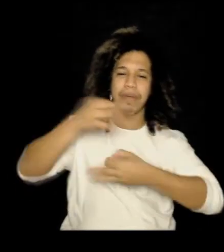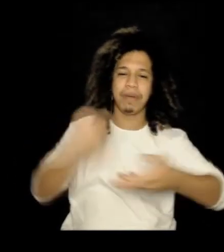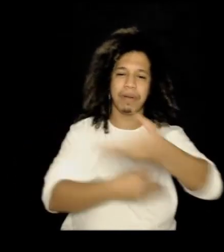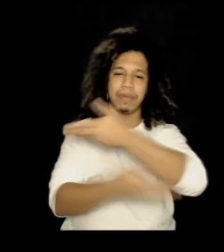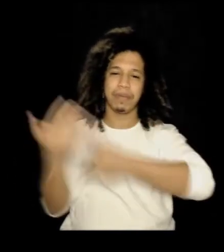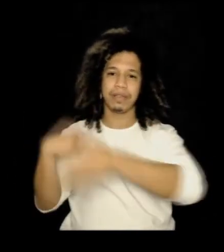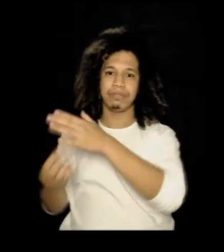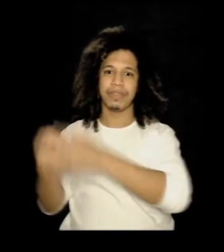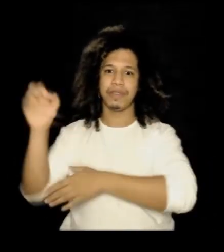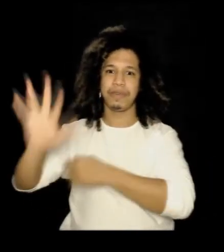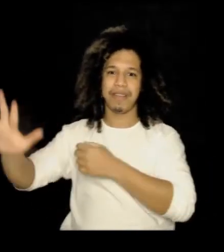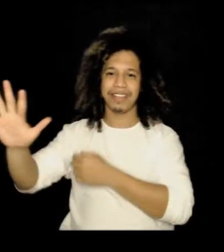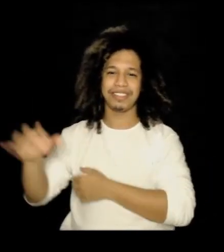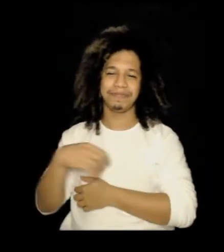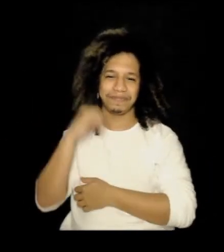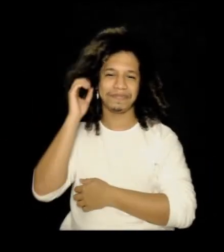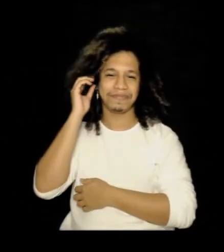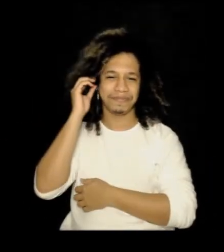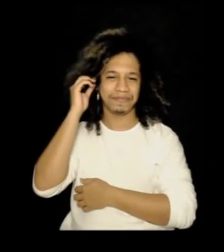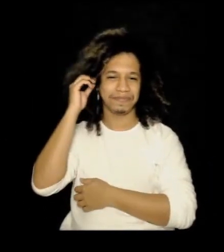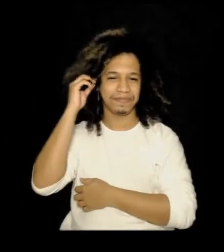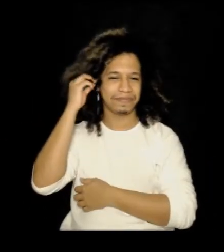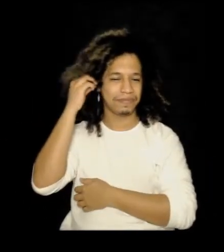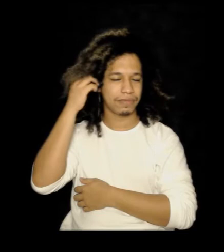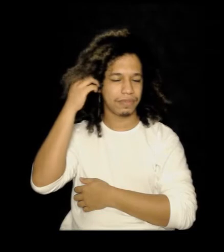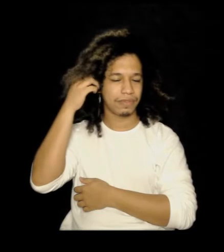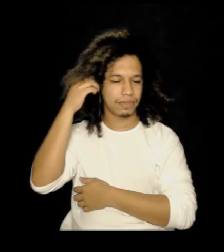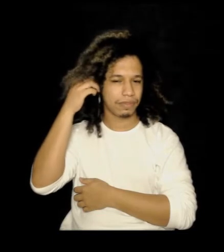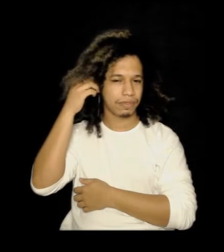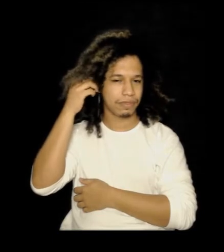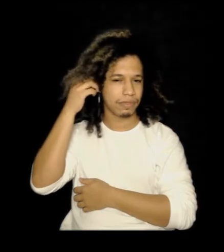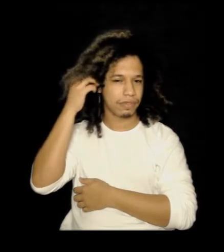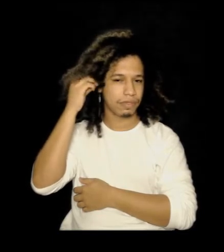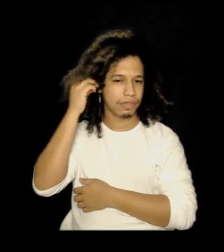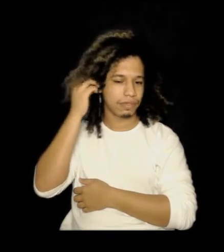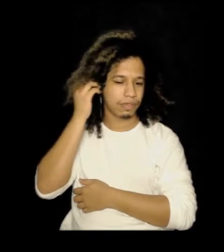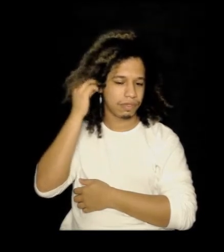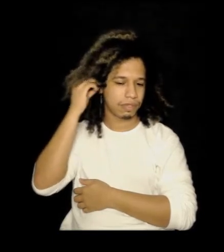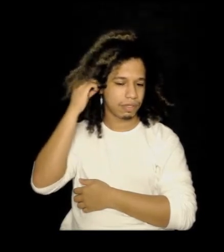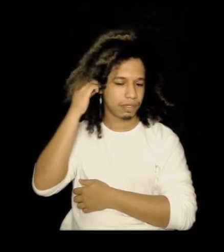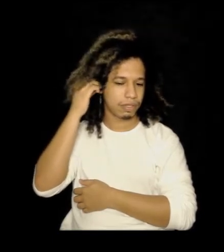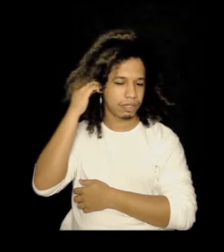of orange were also suggested by other team members, and the result of it was this incredible